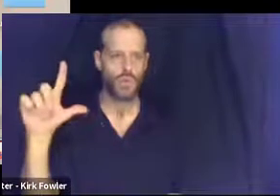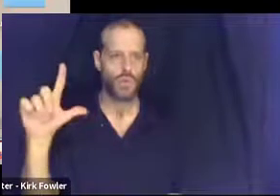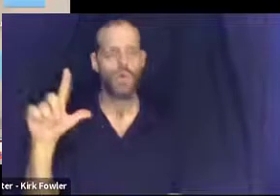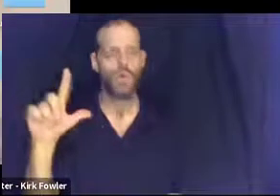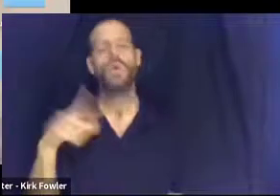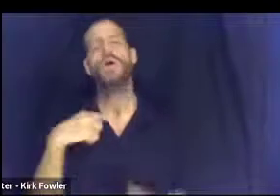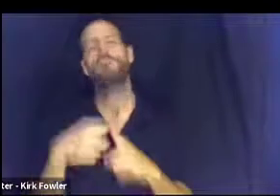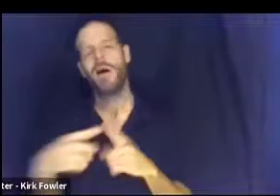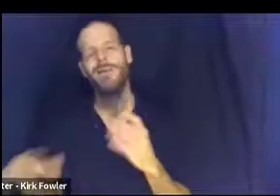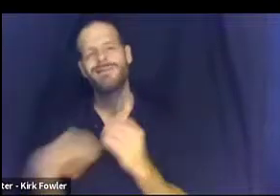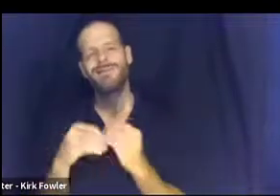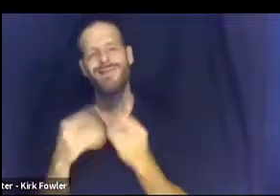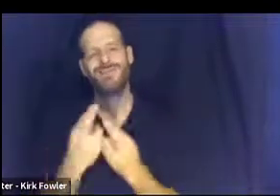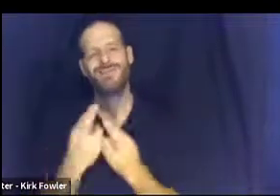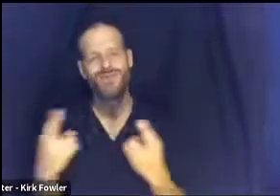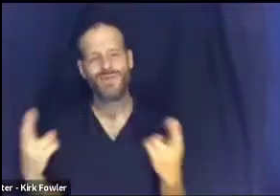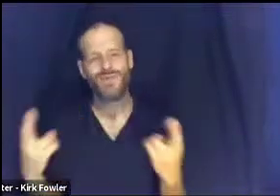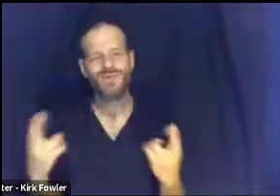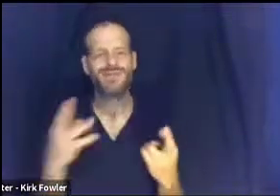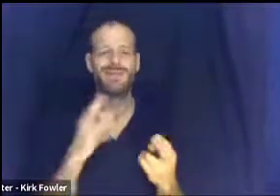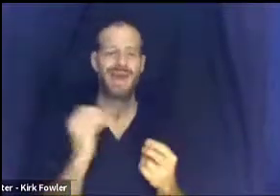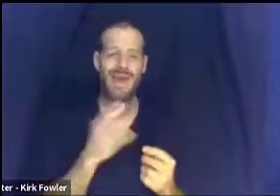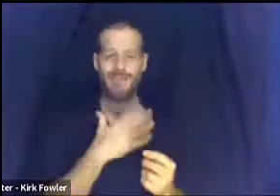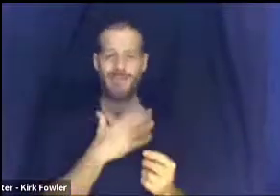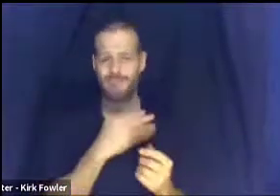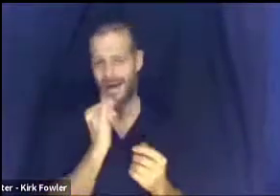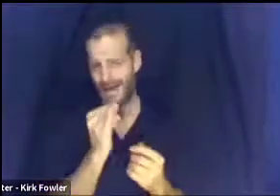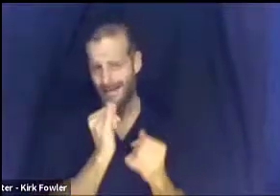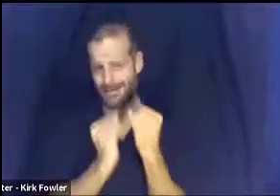And then here's my little thank you animation.